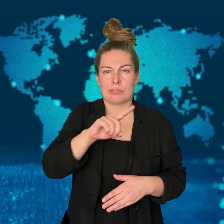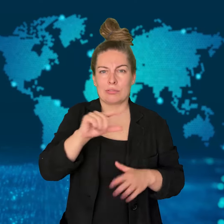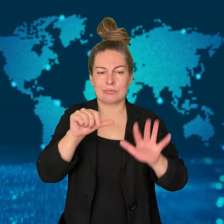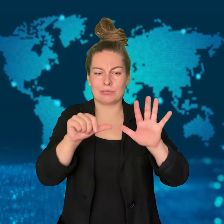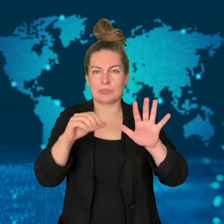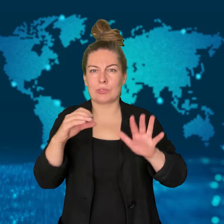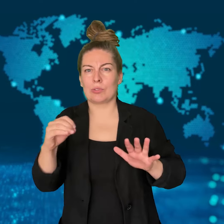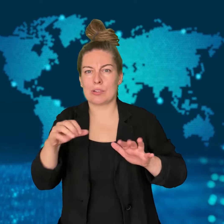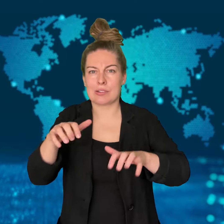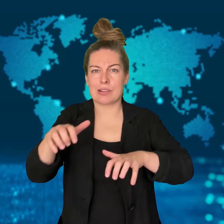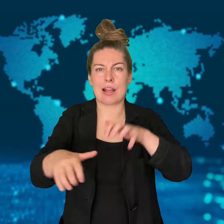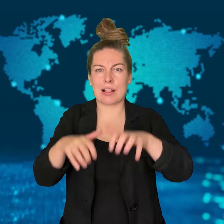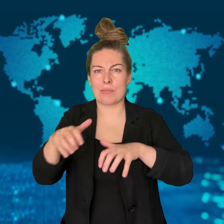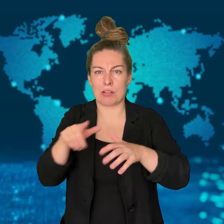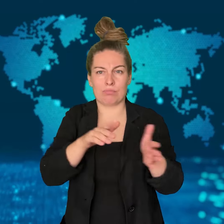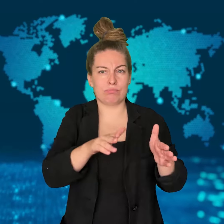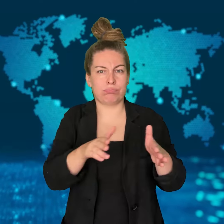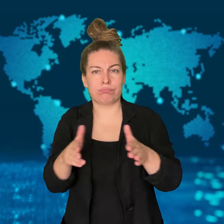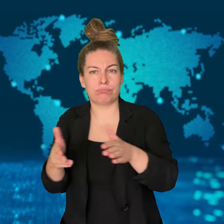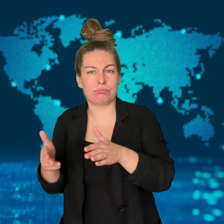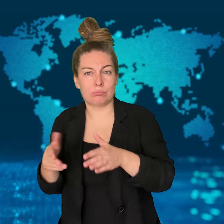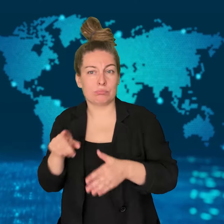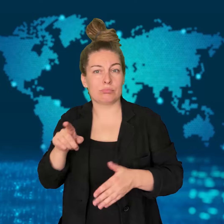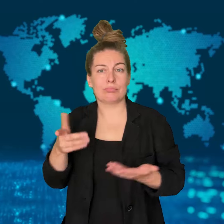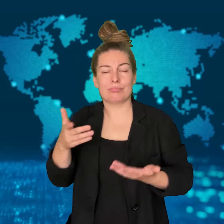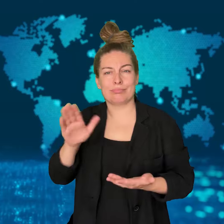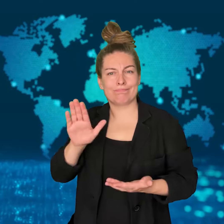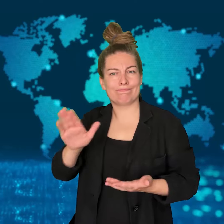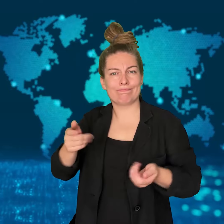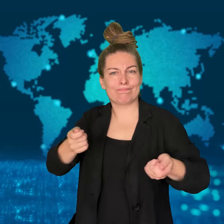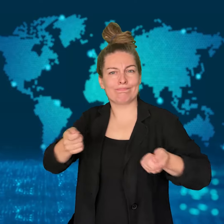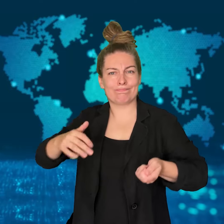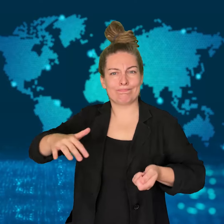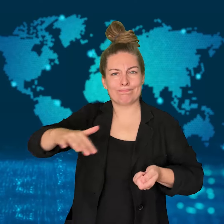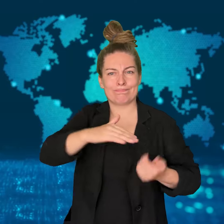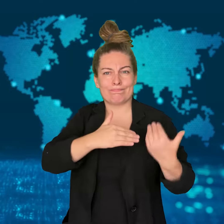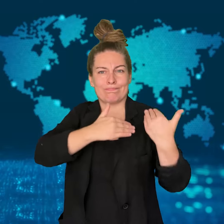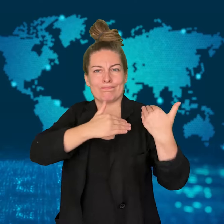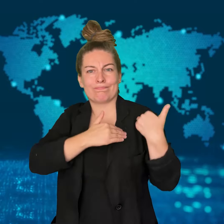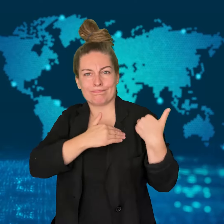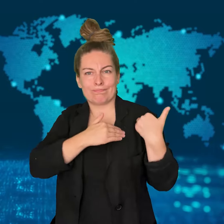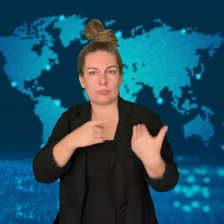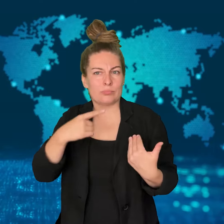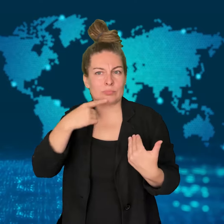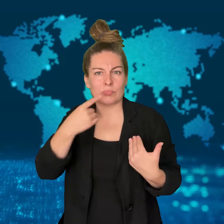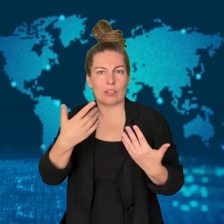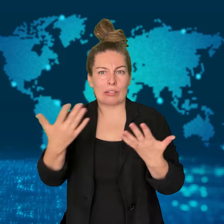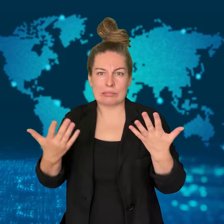Its Chamber of Environment referred to the devastating effect